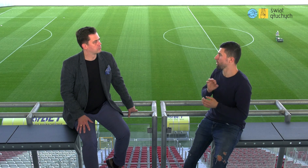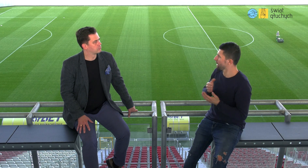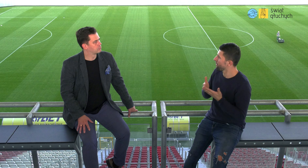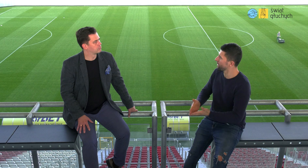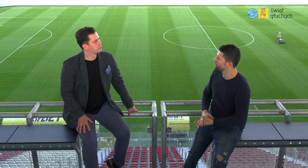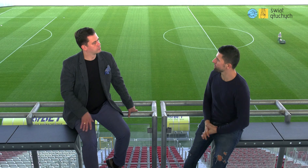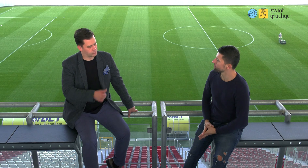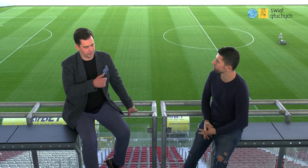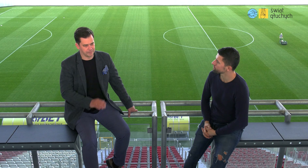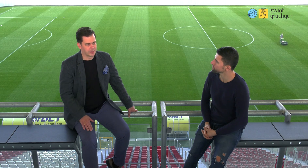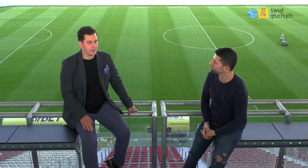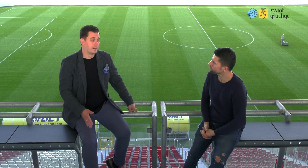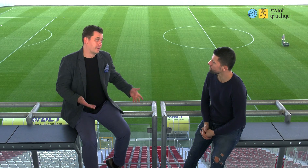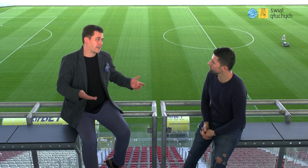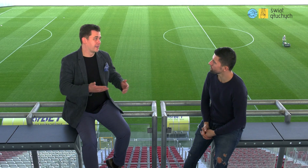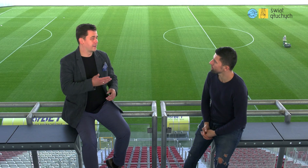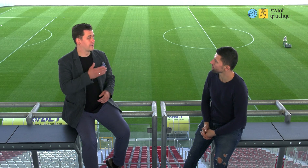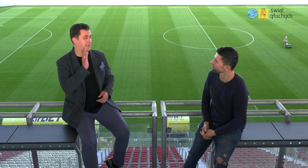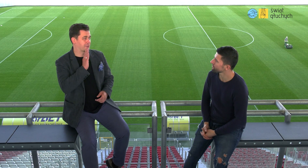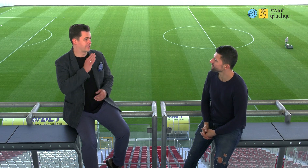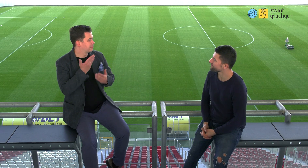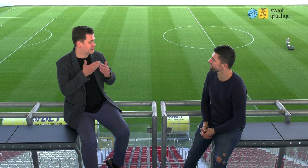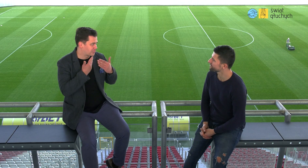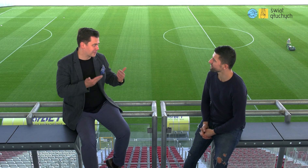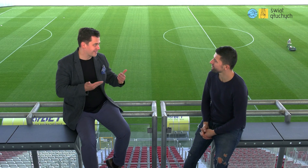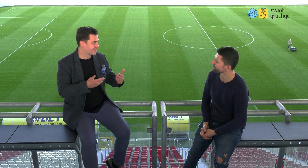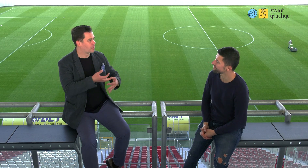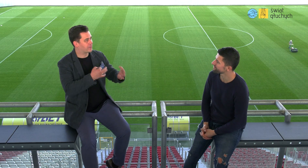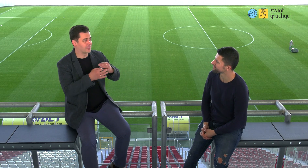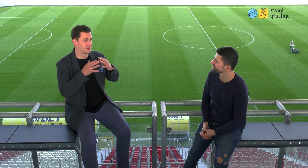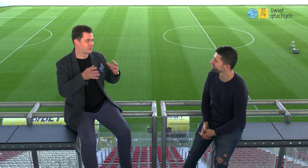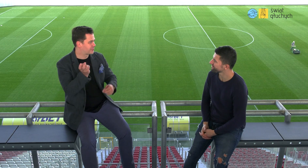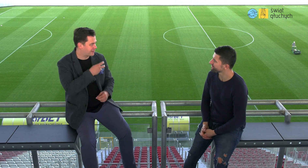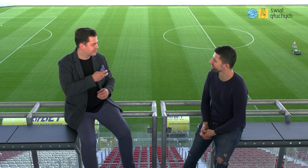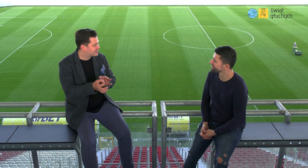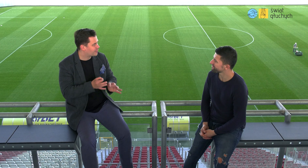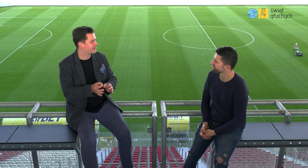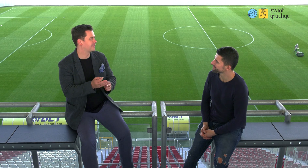This is my advice. Super. Maciej, thank you very much. You told me a lot of interesting stories.